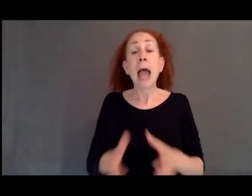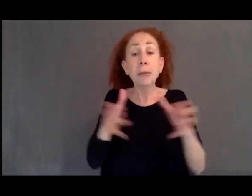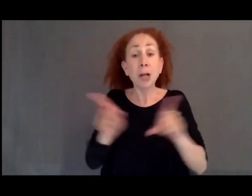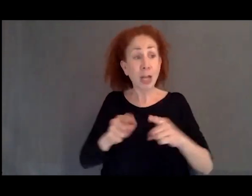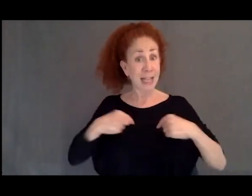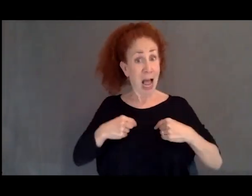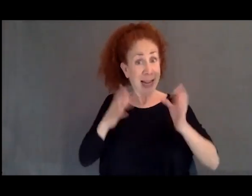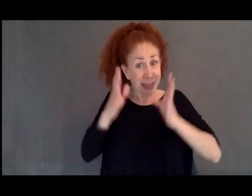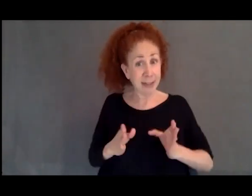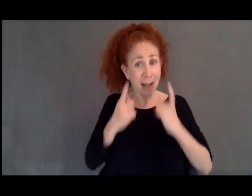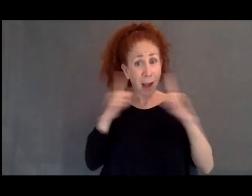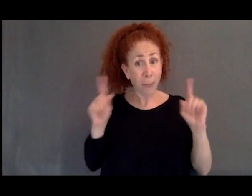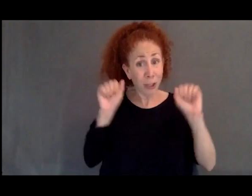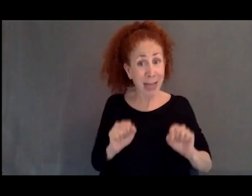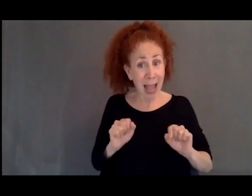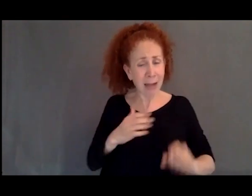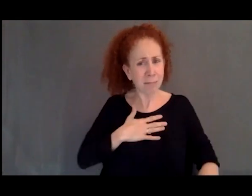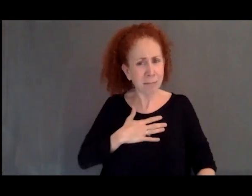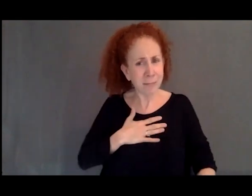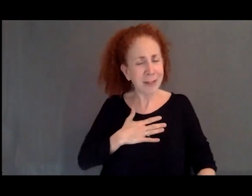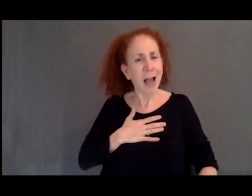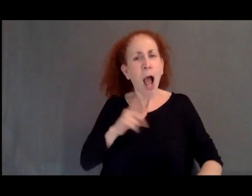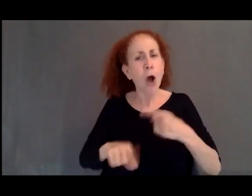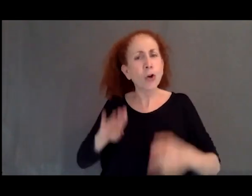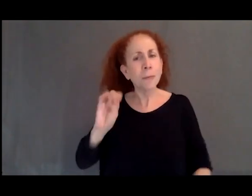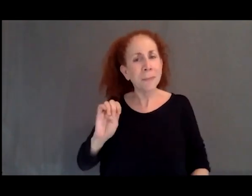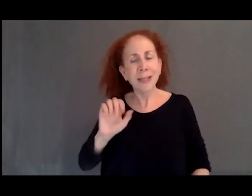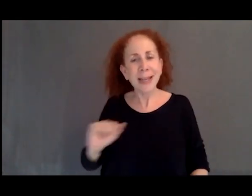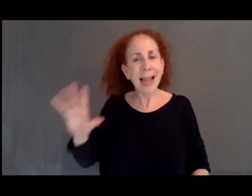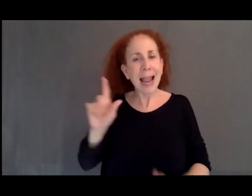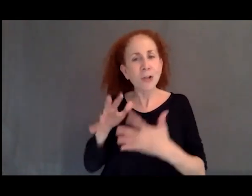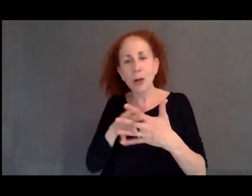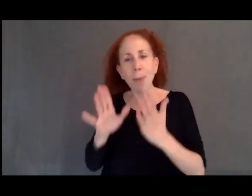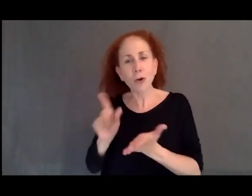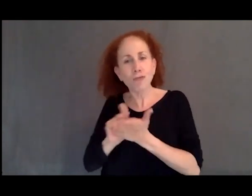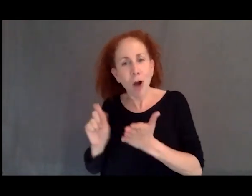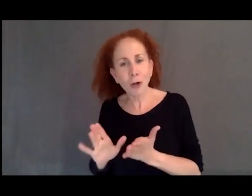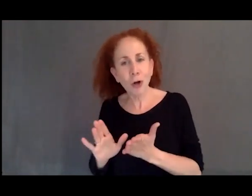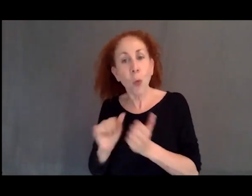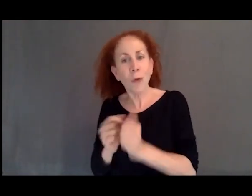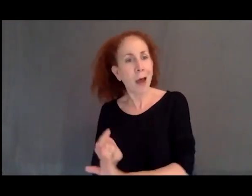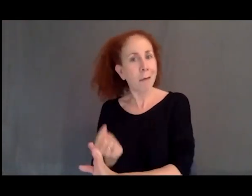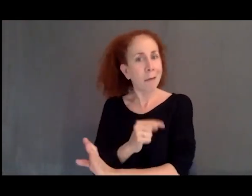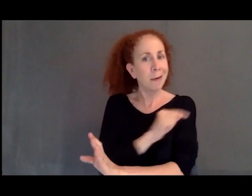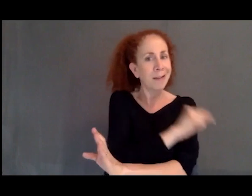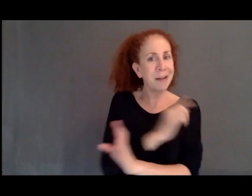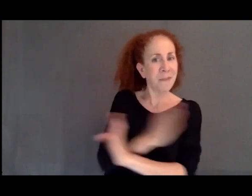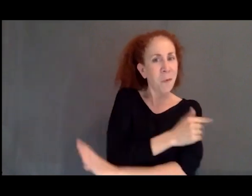individually, I could never have been an Asian-American writer, for example, if there hadn't been generations of Asian-American writers before me.